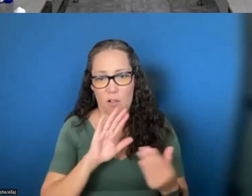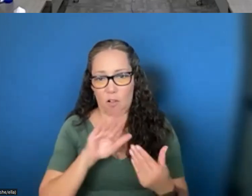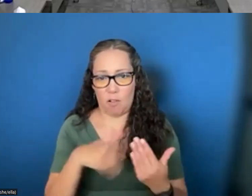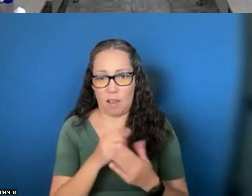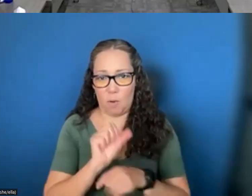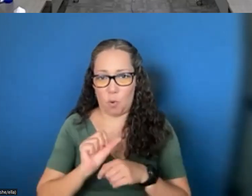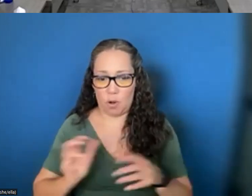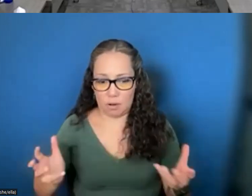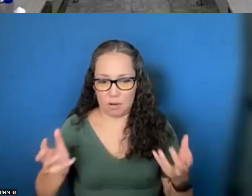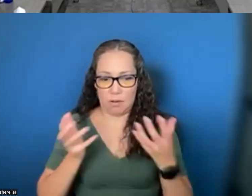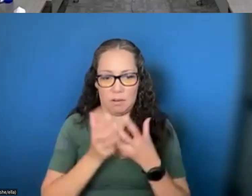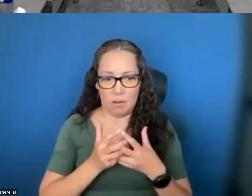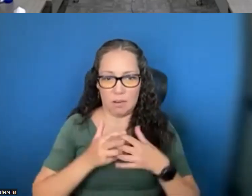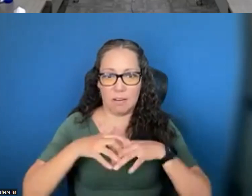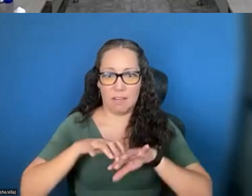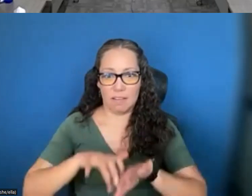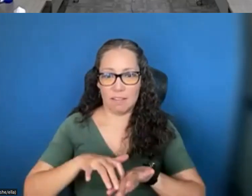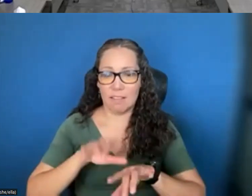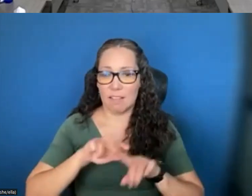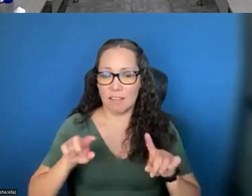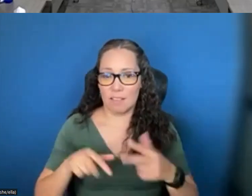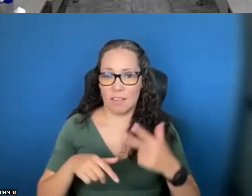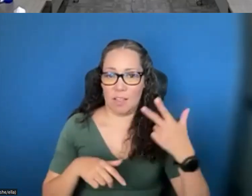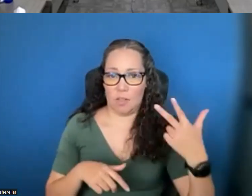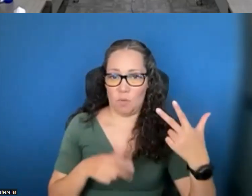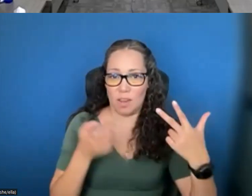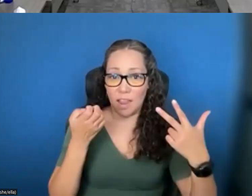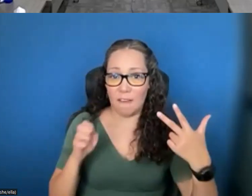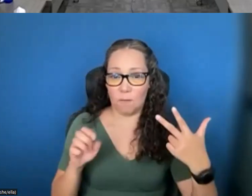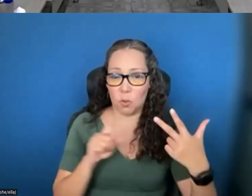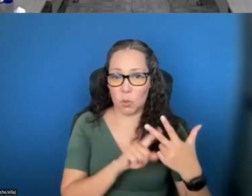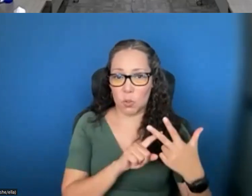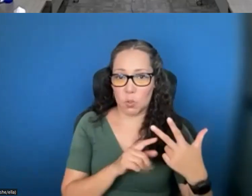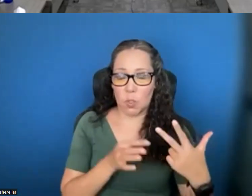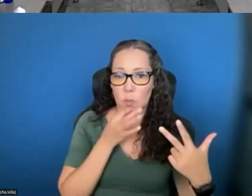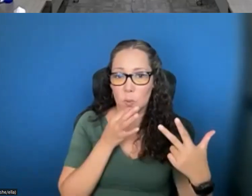to integrate these these different efforts even closer together over the coming months so just